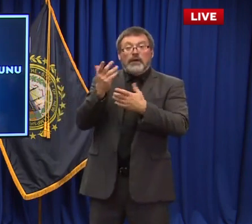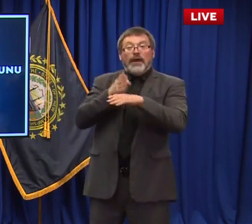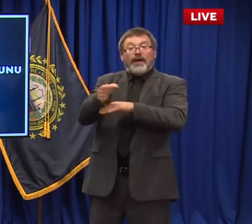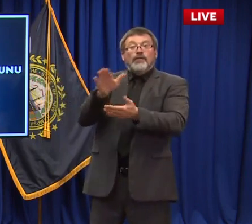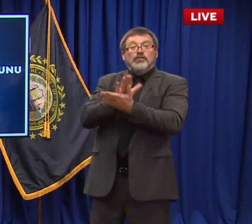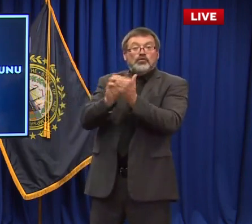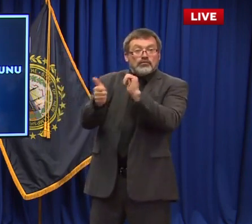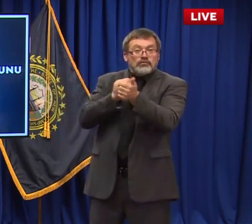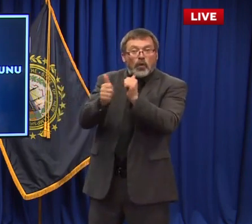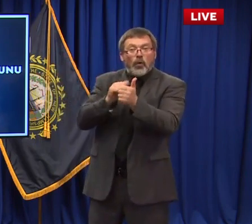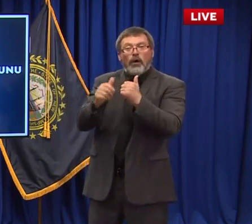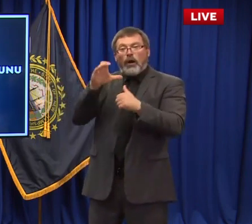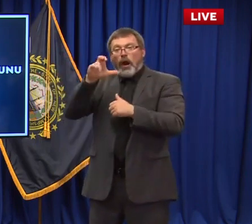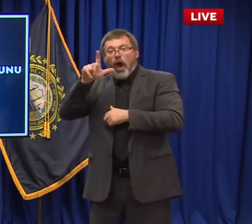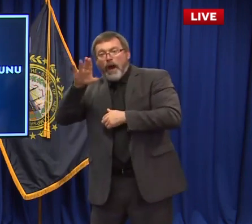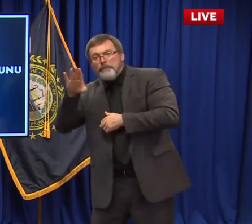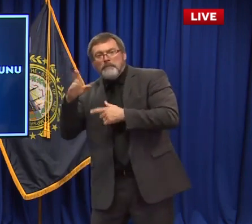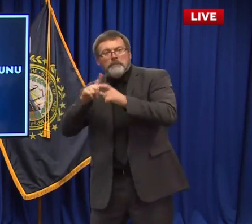HOW YOU HANDLE BUS TRANSPORTATION, EXTRACURRICULAR ACTIVITIES.